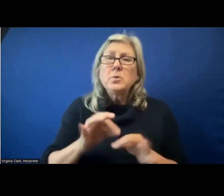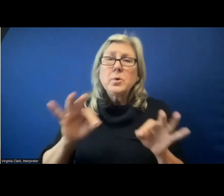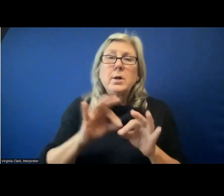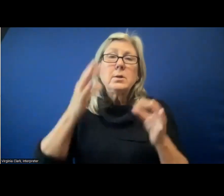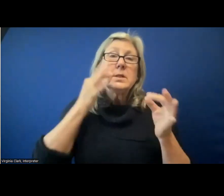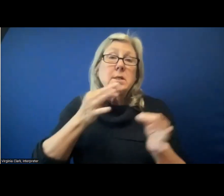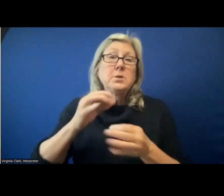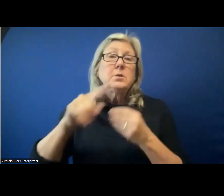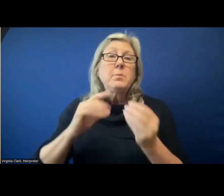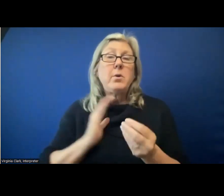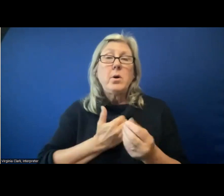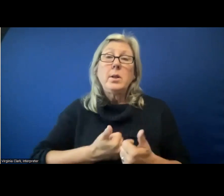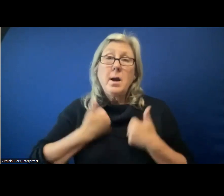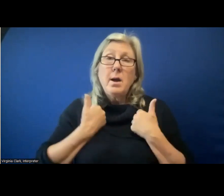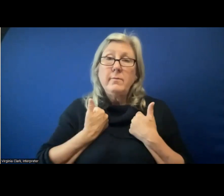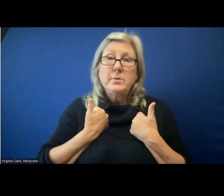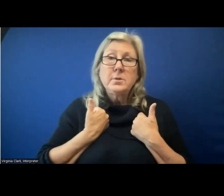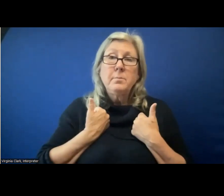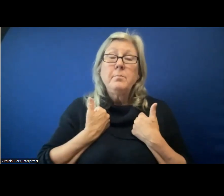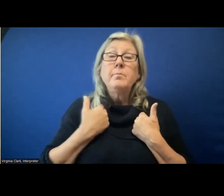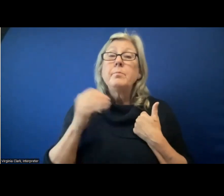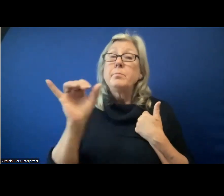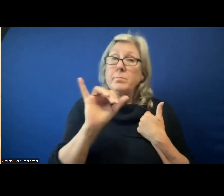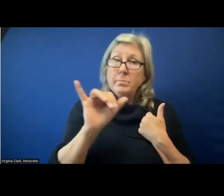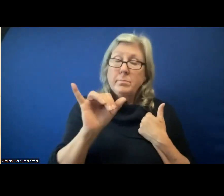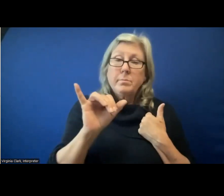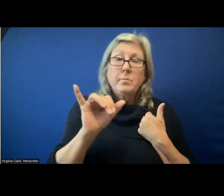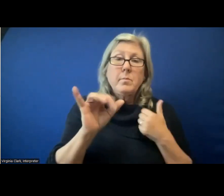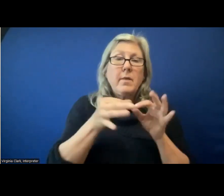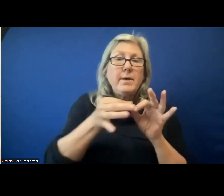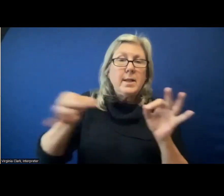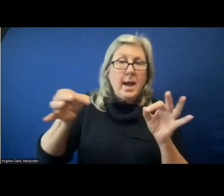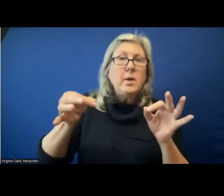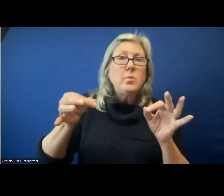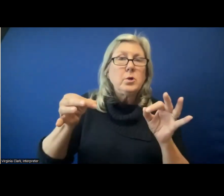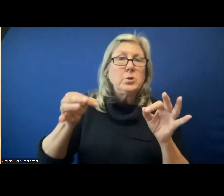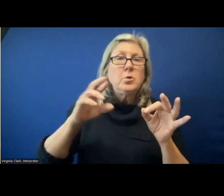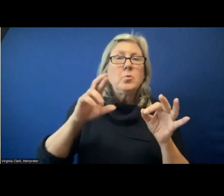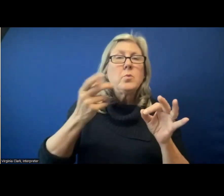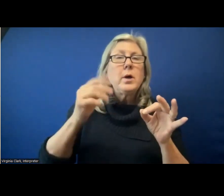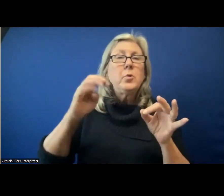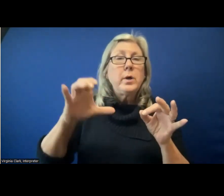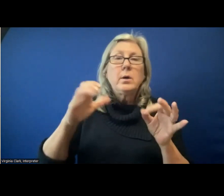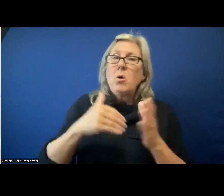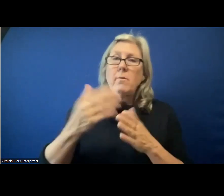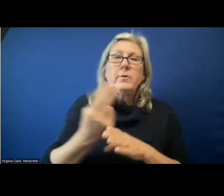about our lives. Additionally, the language and rhetoric that are often used when talking